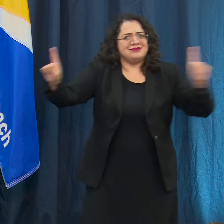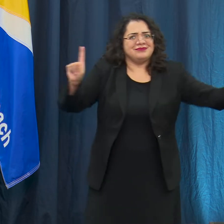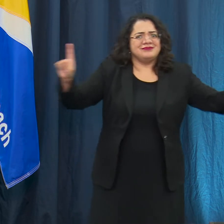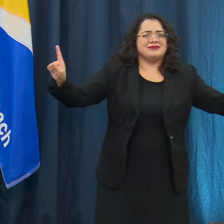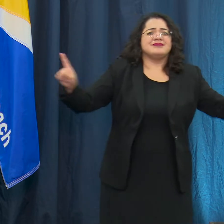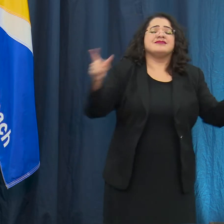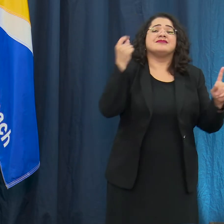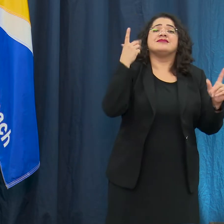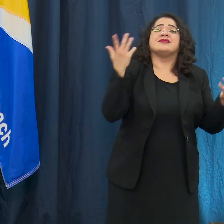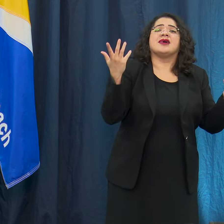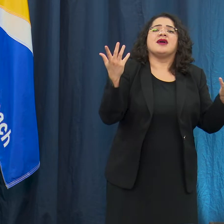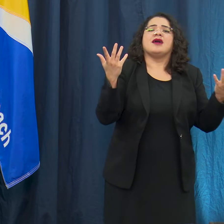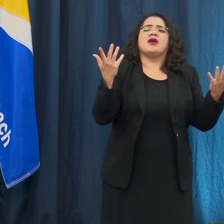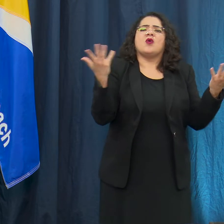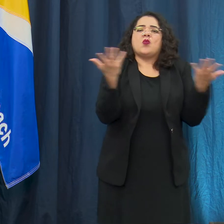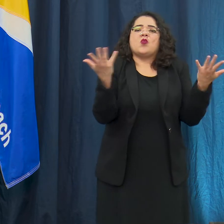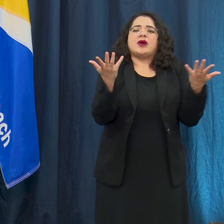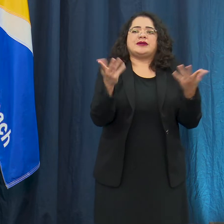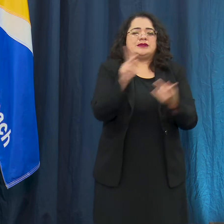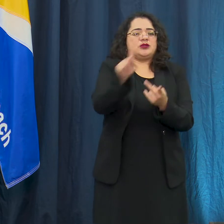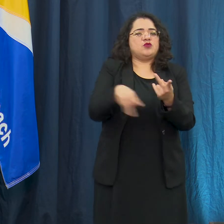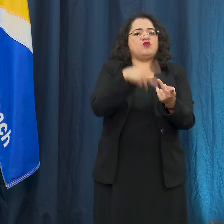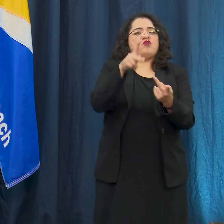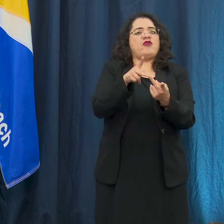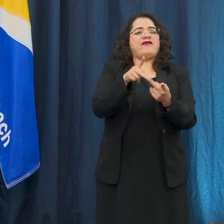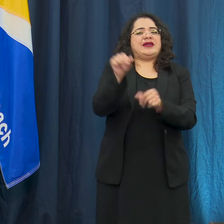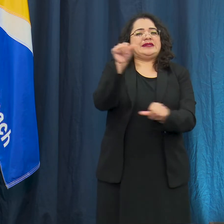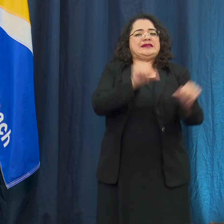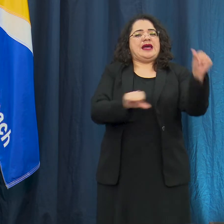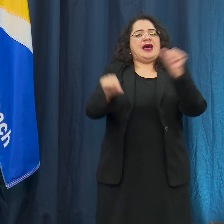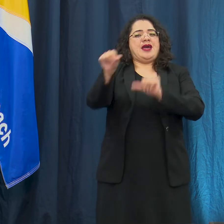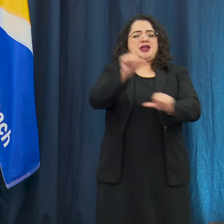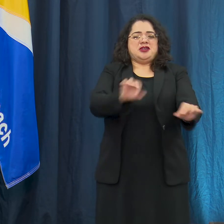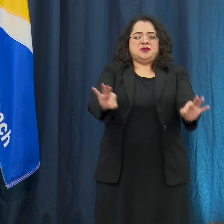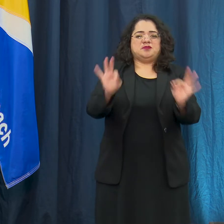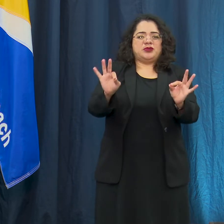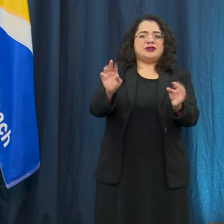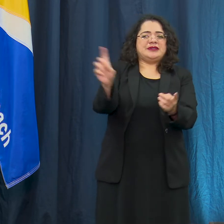perfect science to do this. I think we have to wait and see what happens. We are